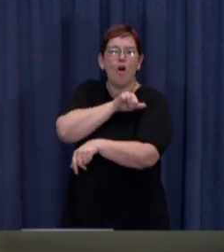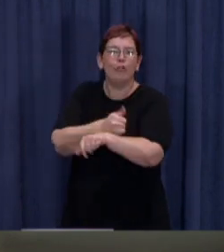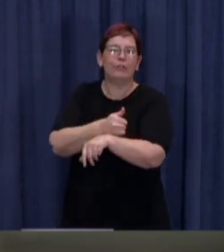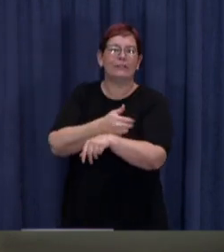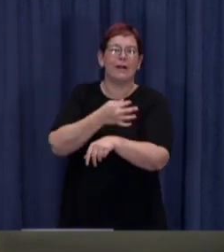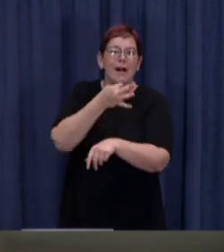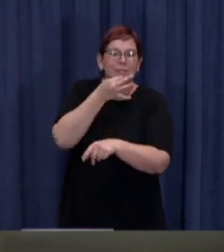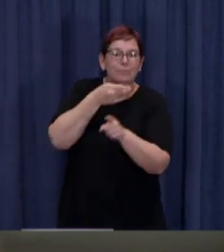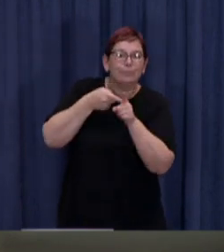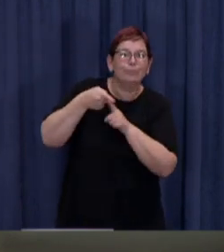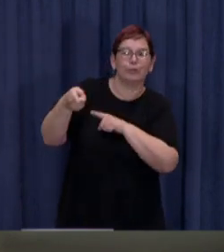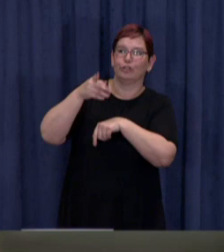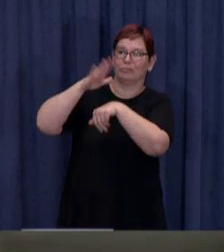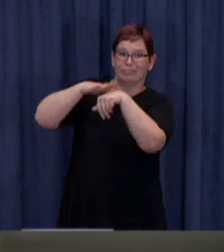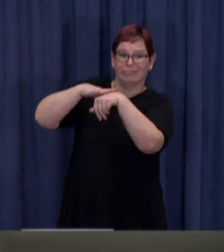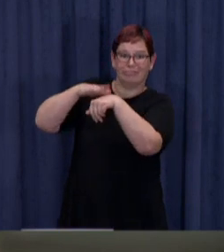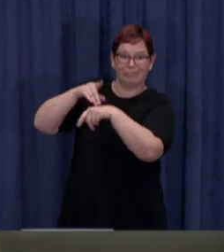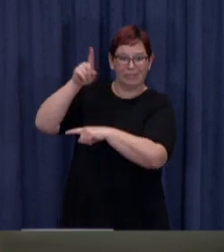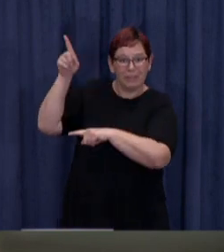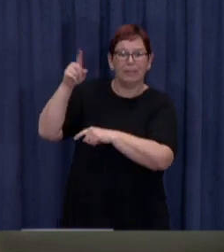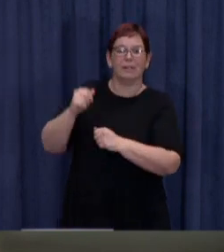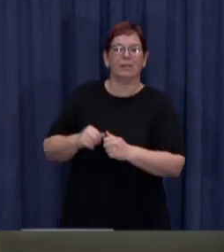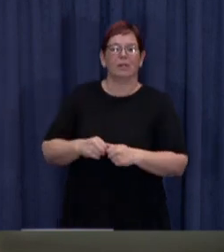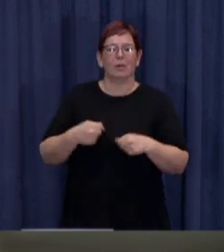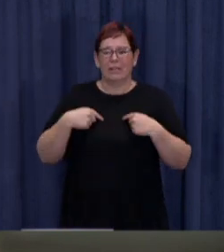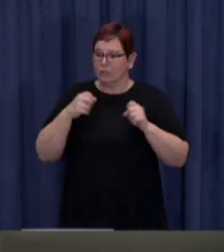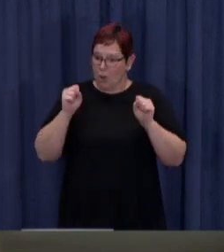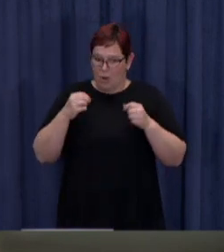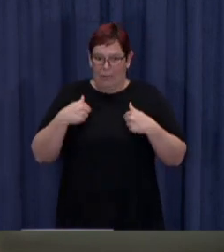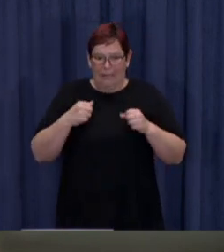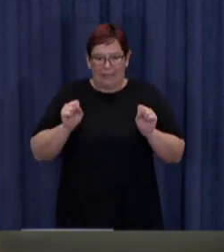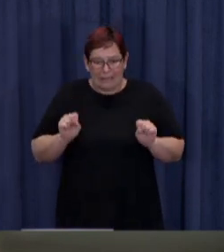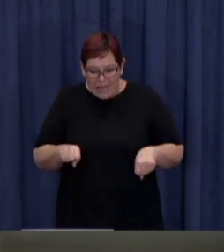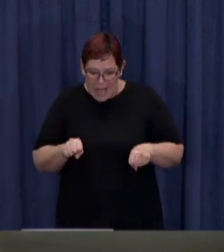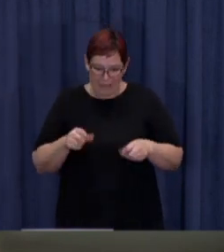nimble ability to change things quickly if we have to based on the advice that I